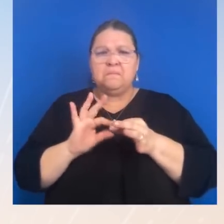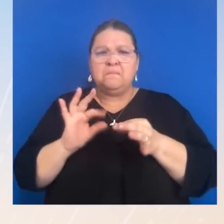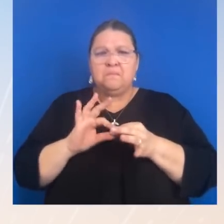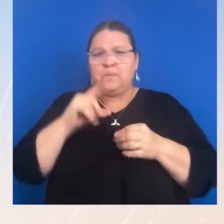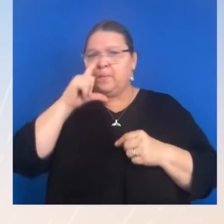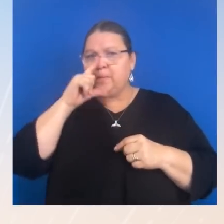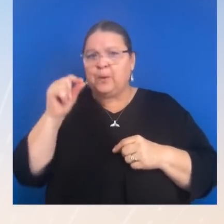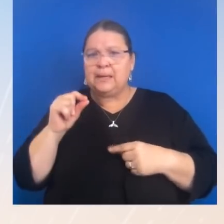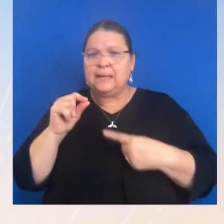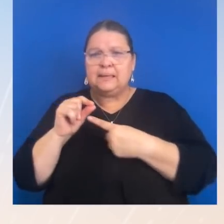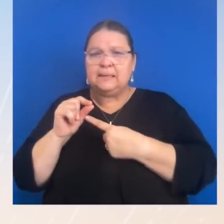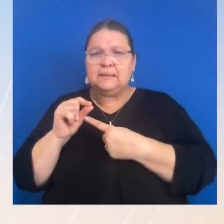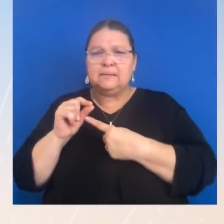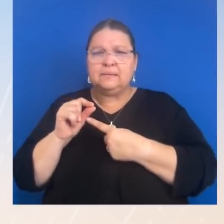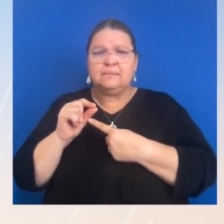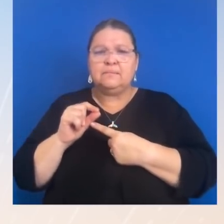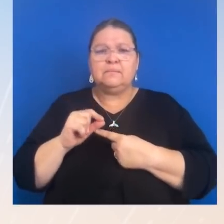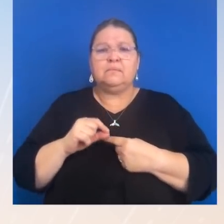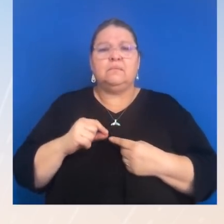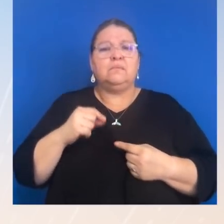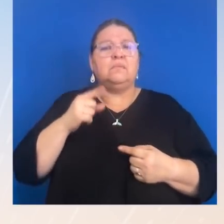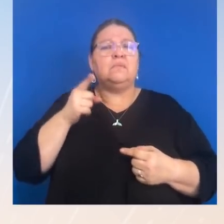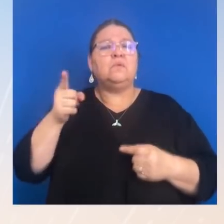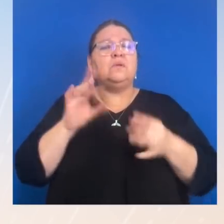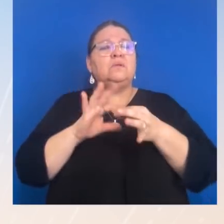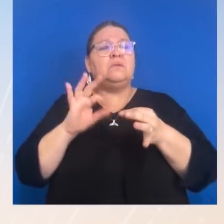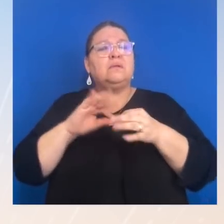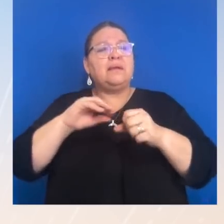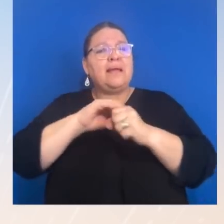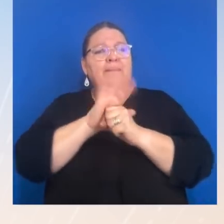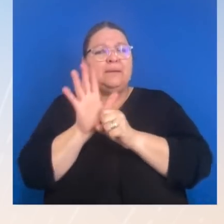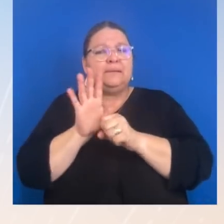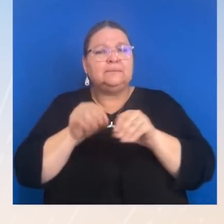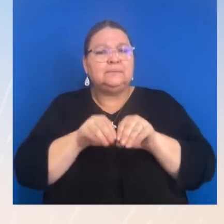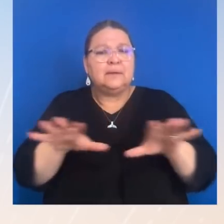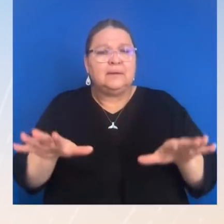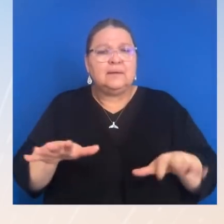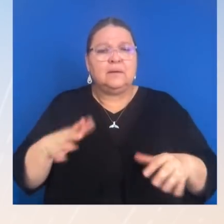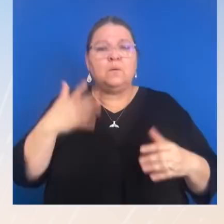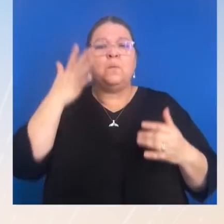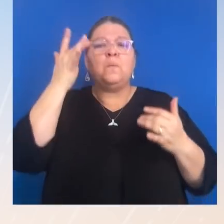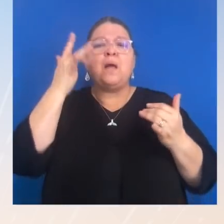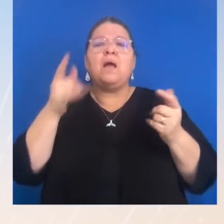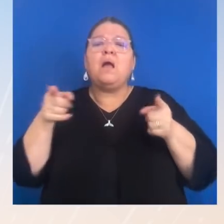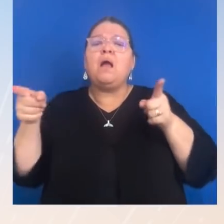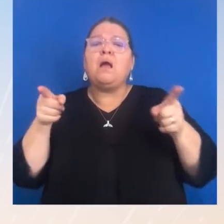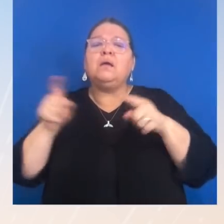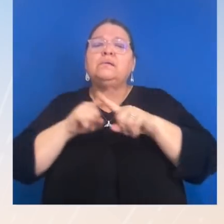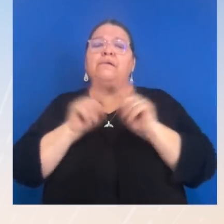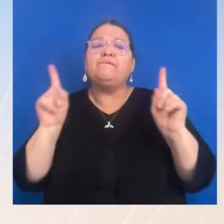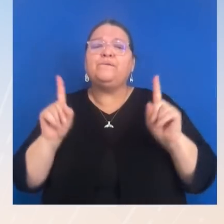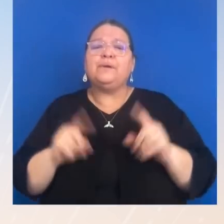the last two years, there was a global pandemic. Everyone who's -- global economists have all agreed